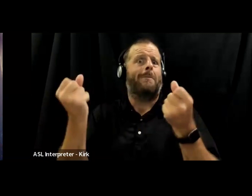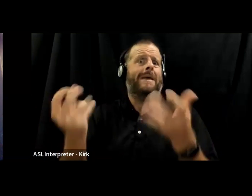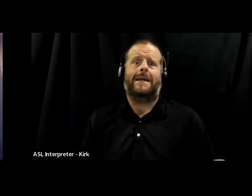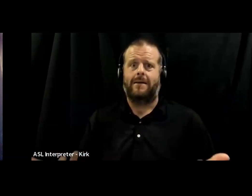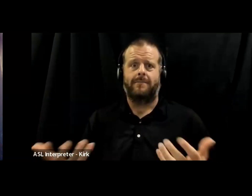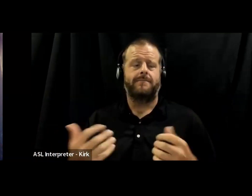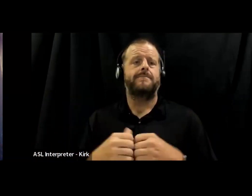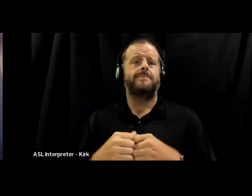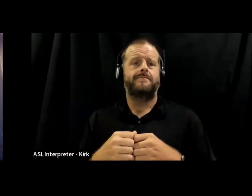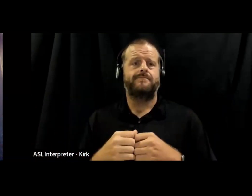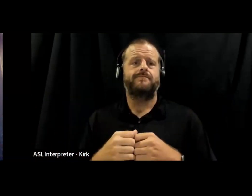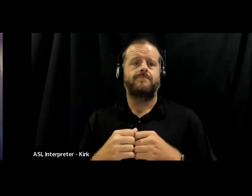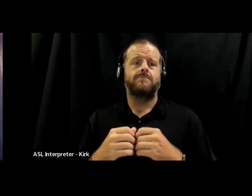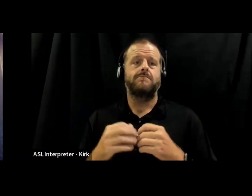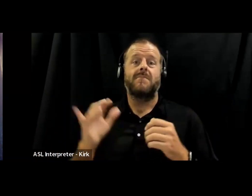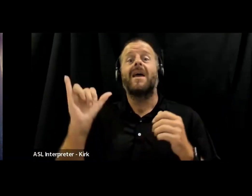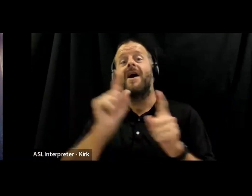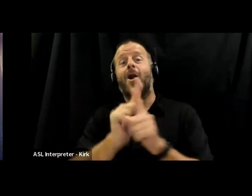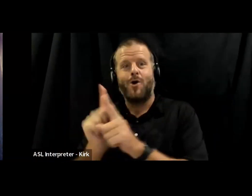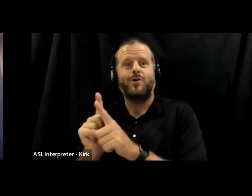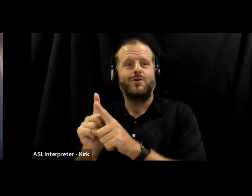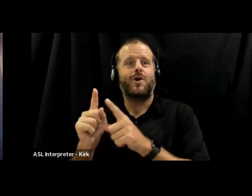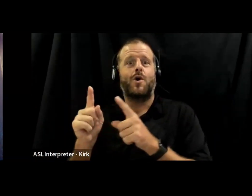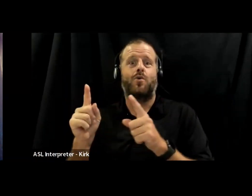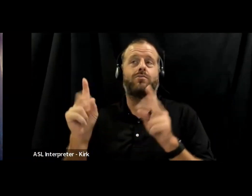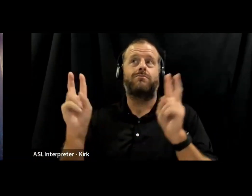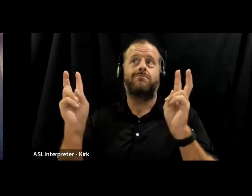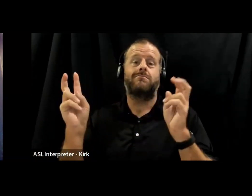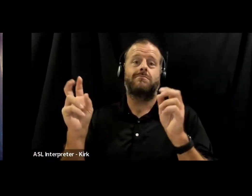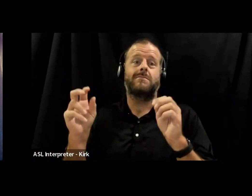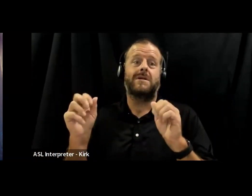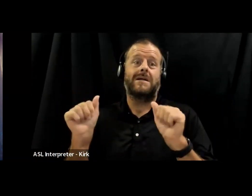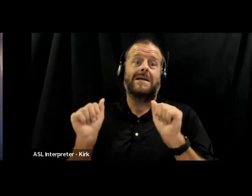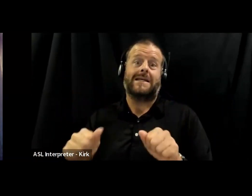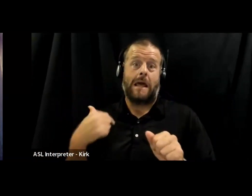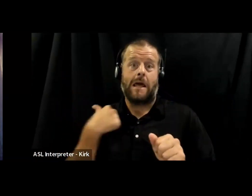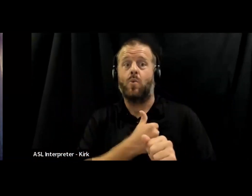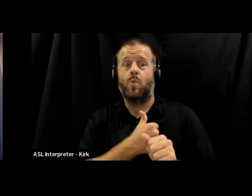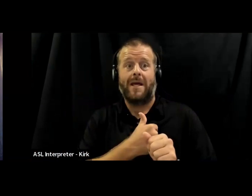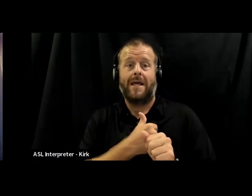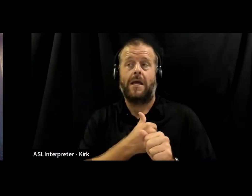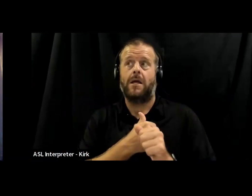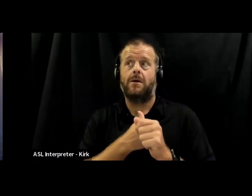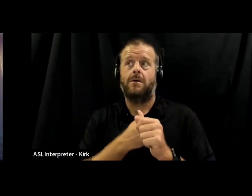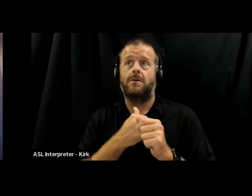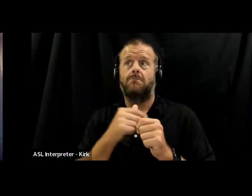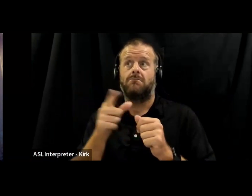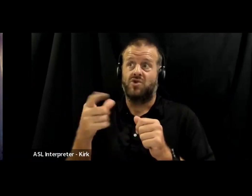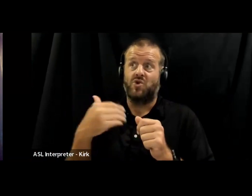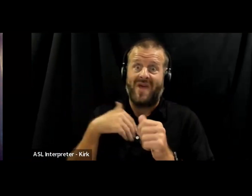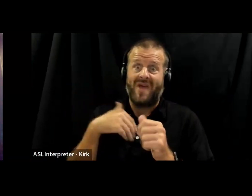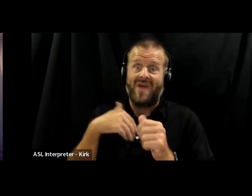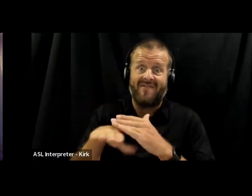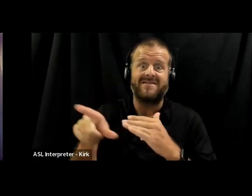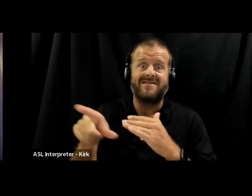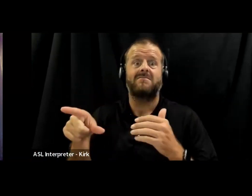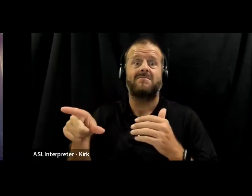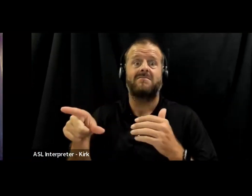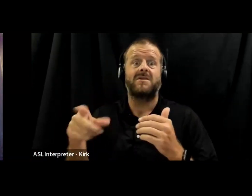And that also goes to, can we, then we have to look at, do they have access? Yeah. Do they have a draft program they can use?